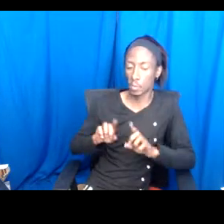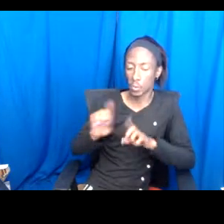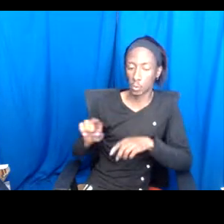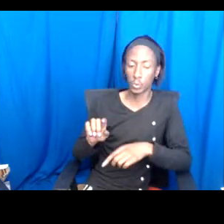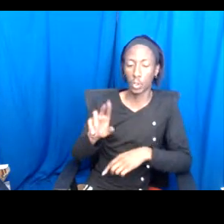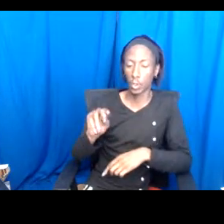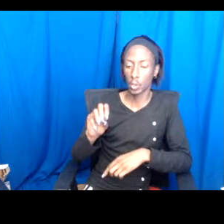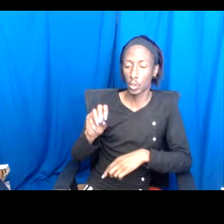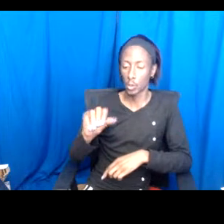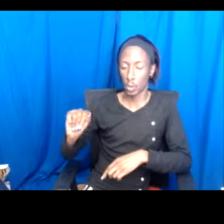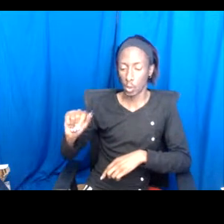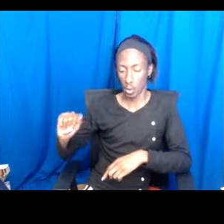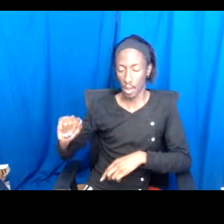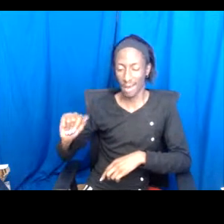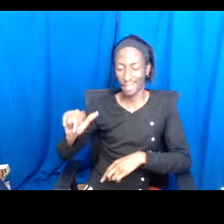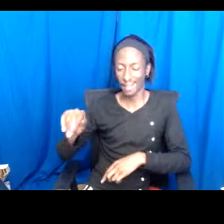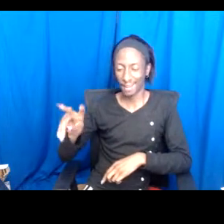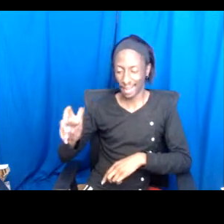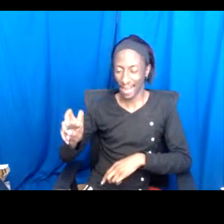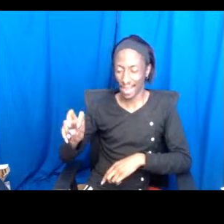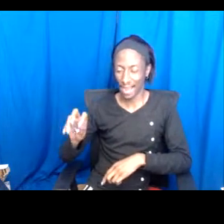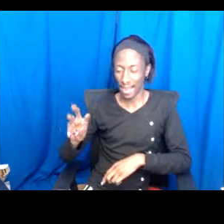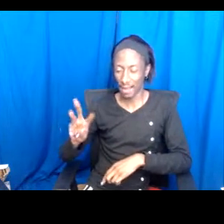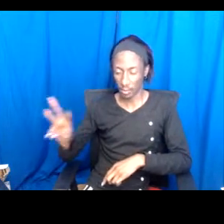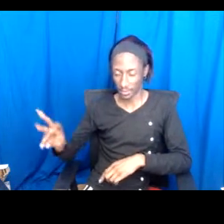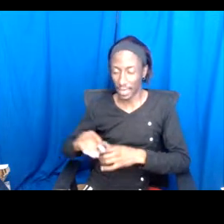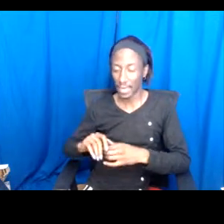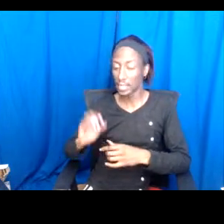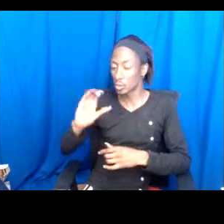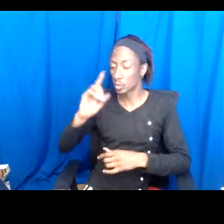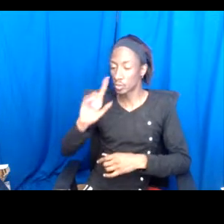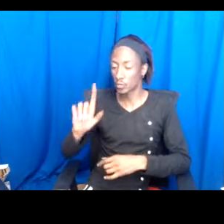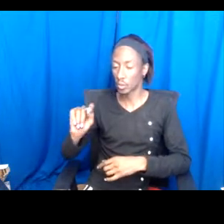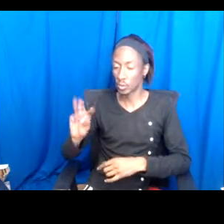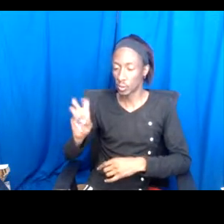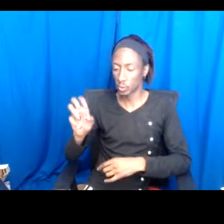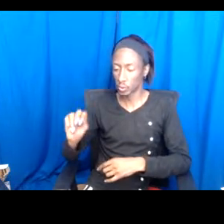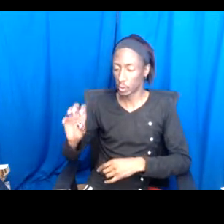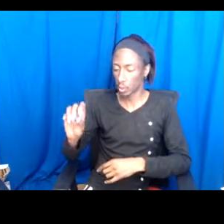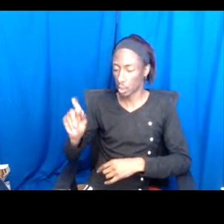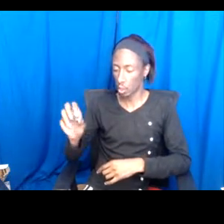search for Twin Otter, and you'll see a virtual open house that they did with the Twin Otter.